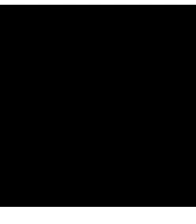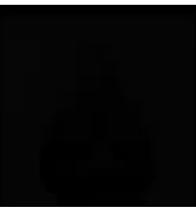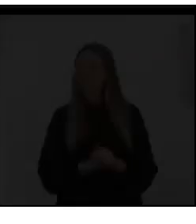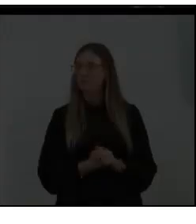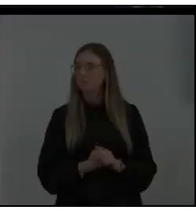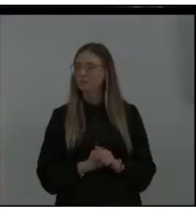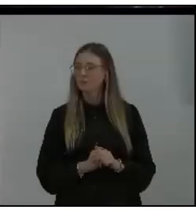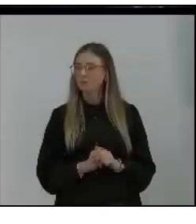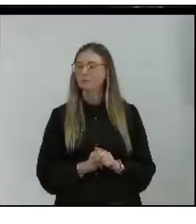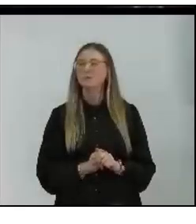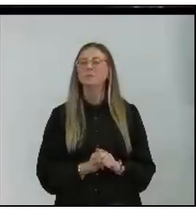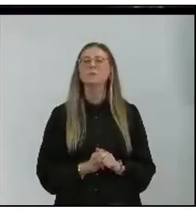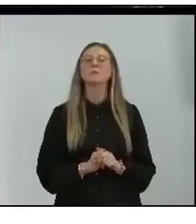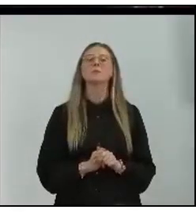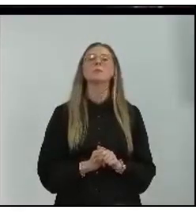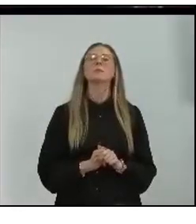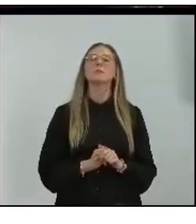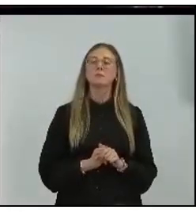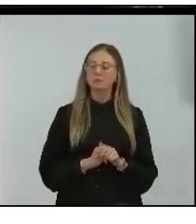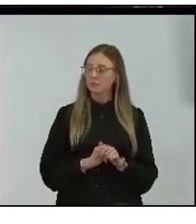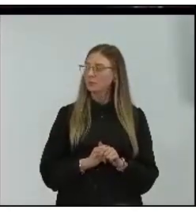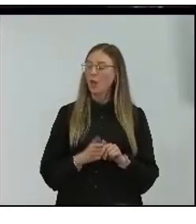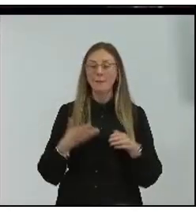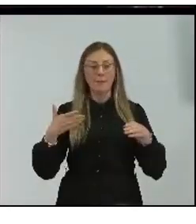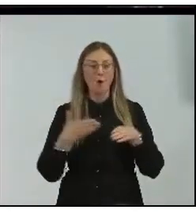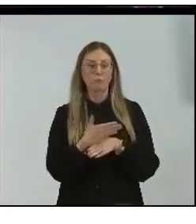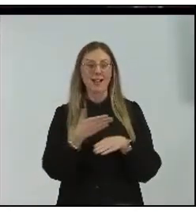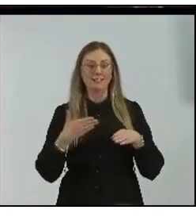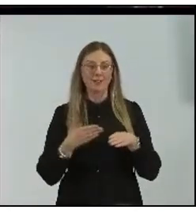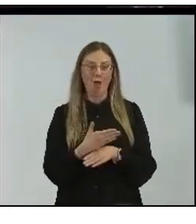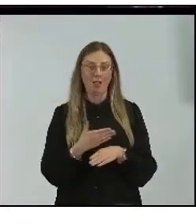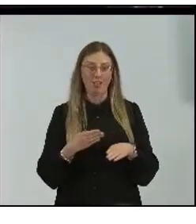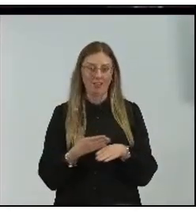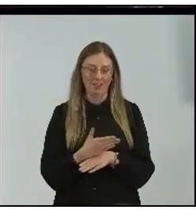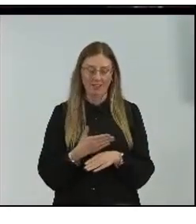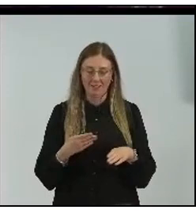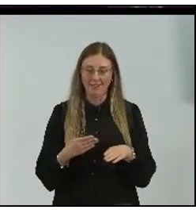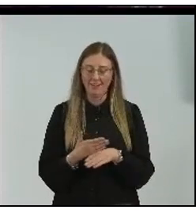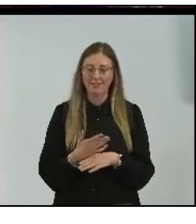So we're going to be a bit more practical, as we said this afternoon,